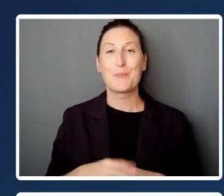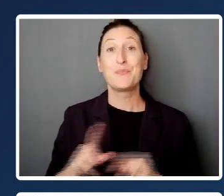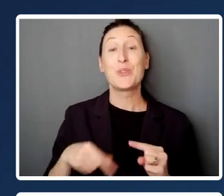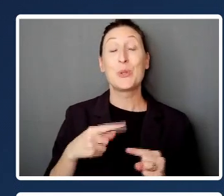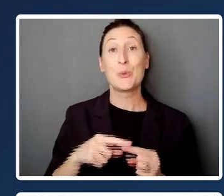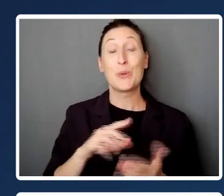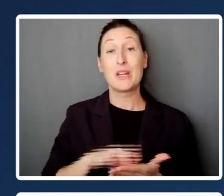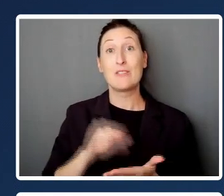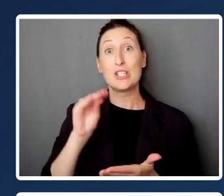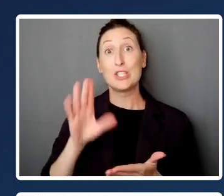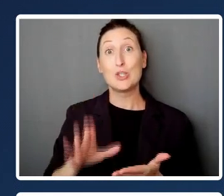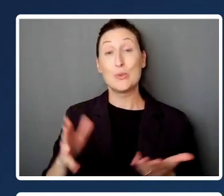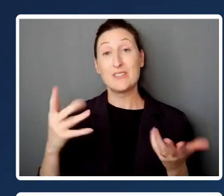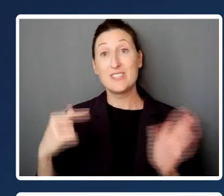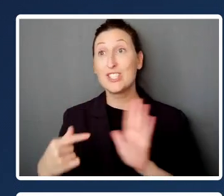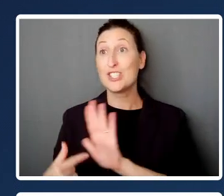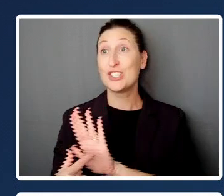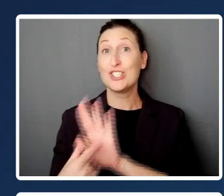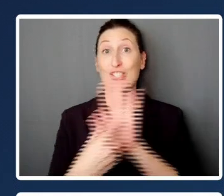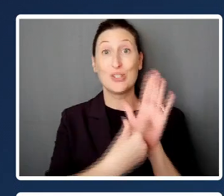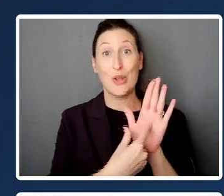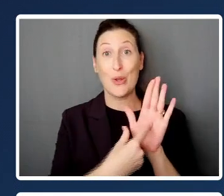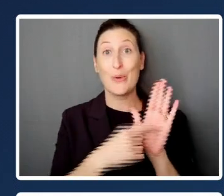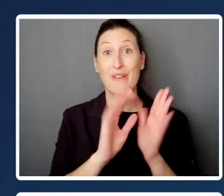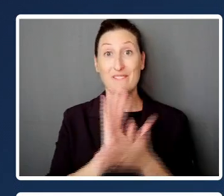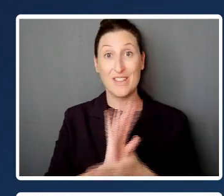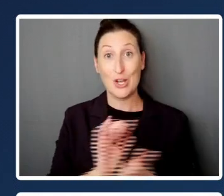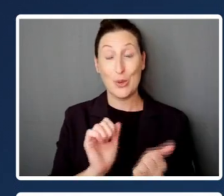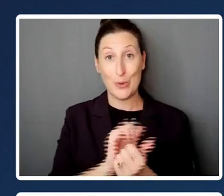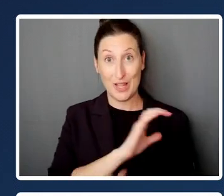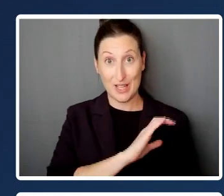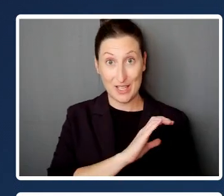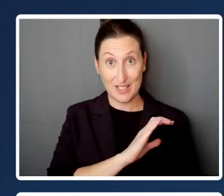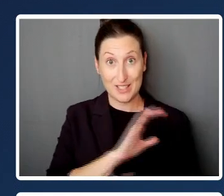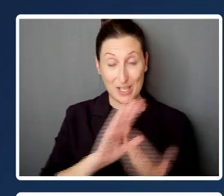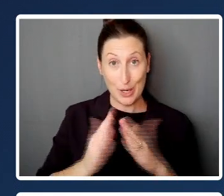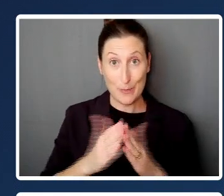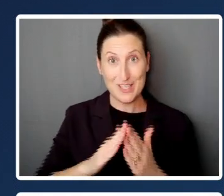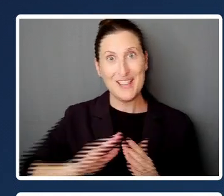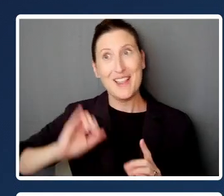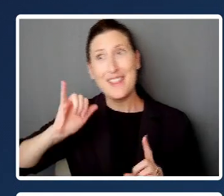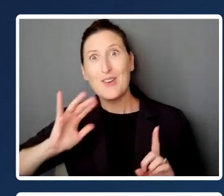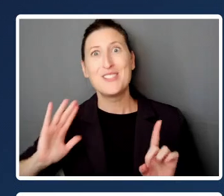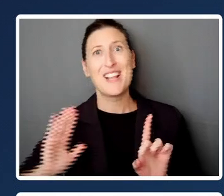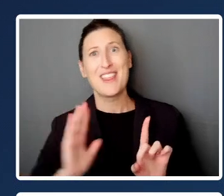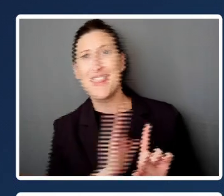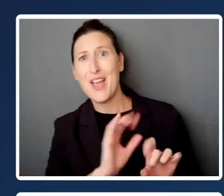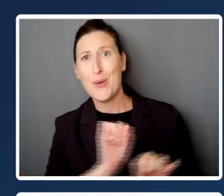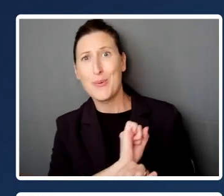with the community, that was their work. They did the interviews. They, you know,